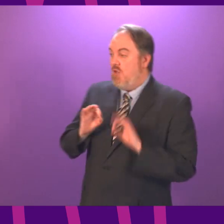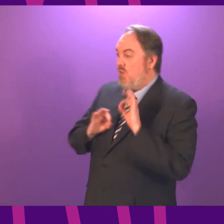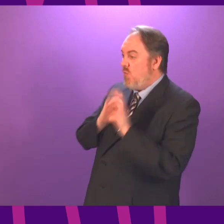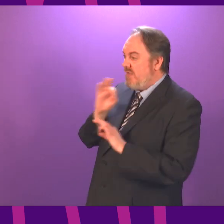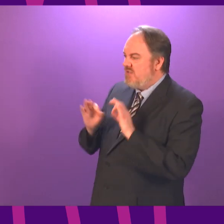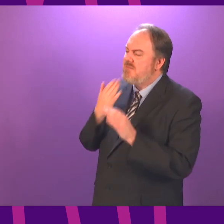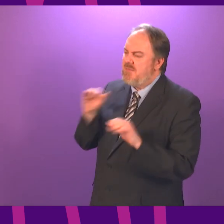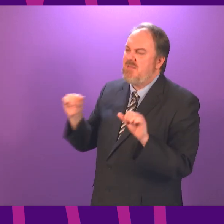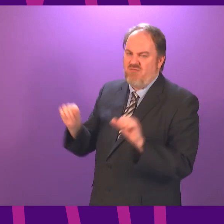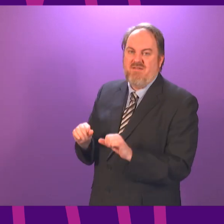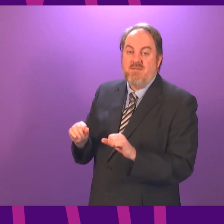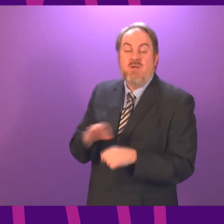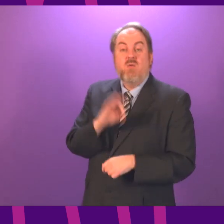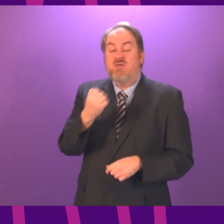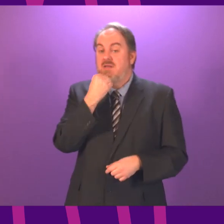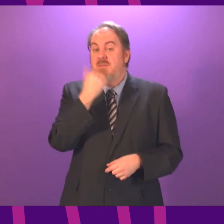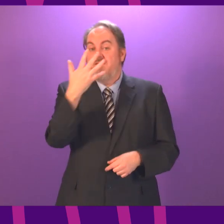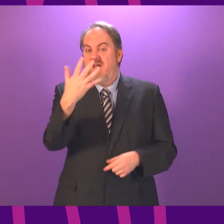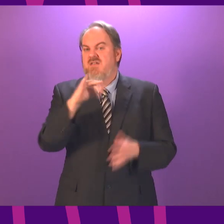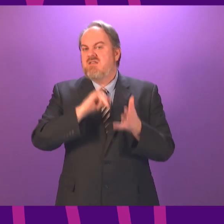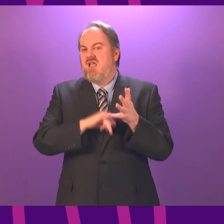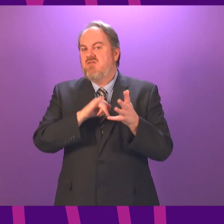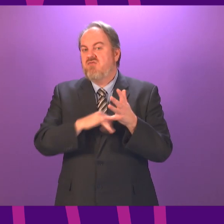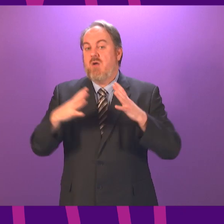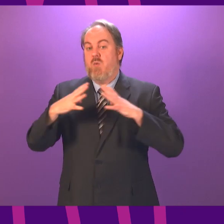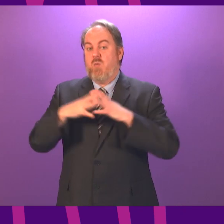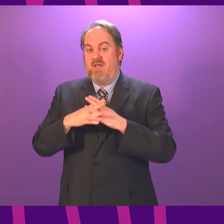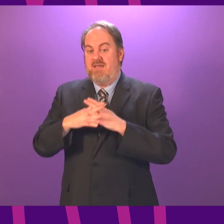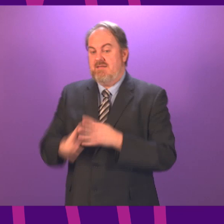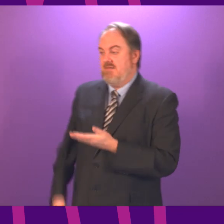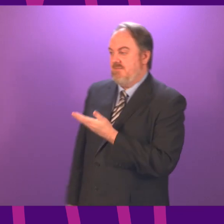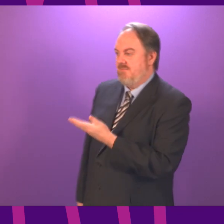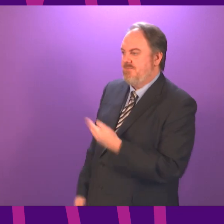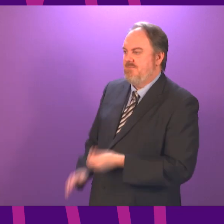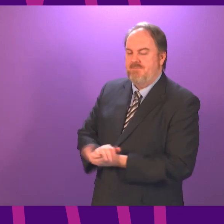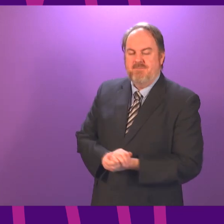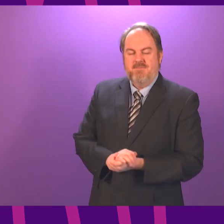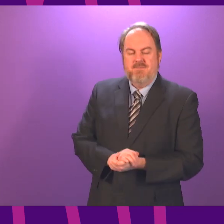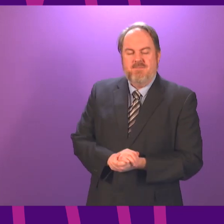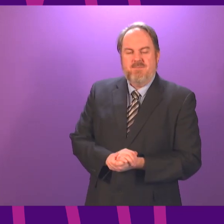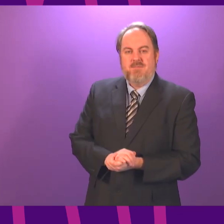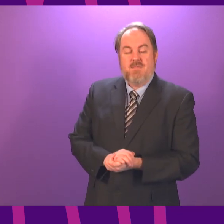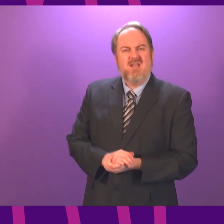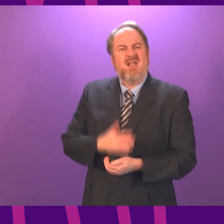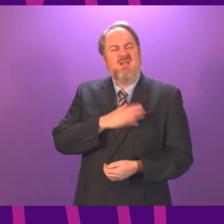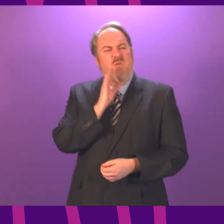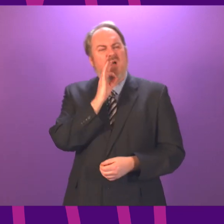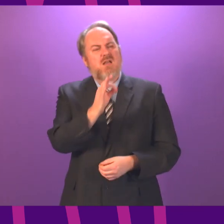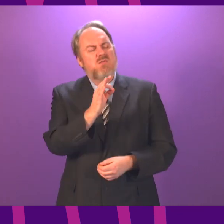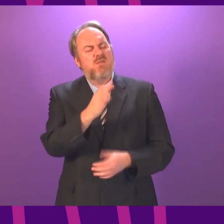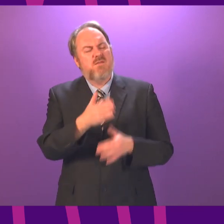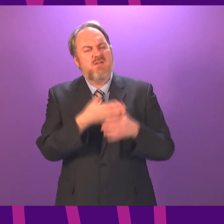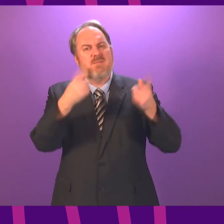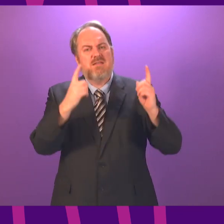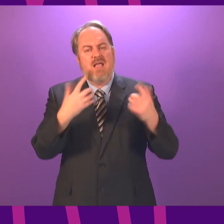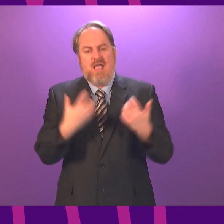Sandra White (Glasgow Kelvin) (SNP): To ask the First Minister what action the